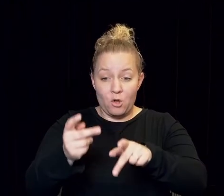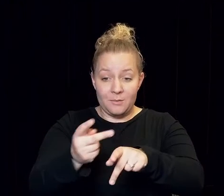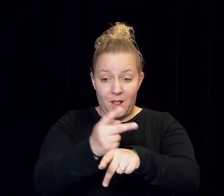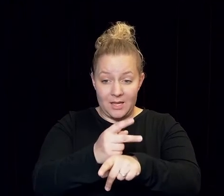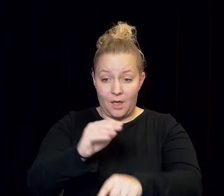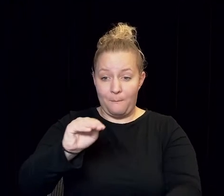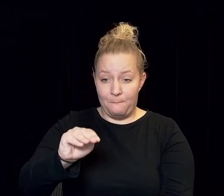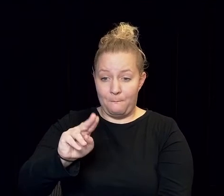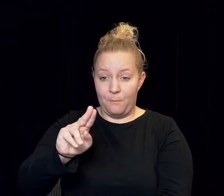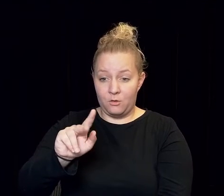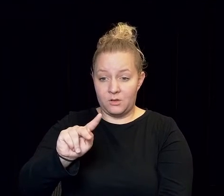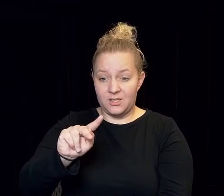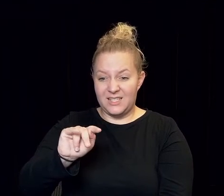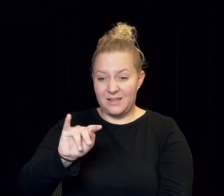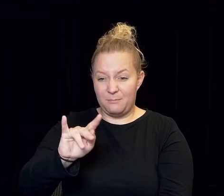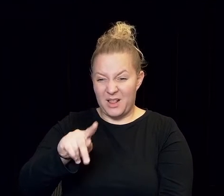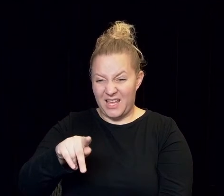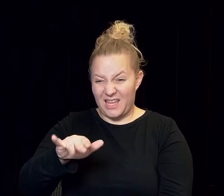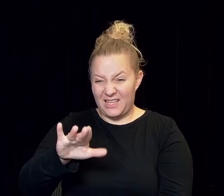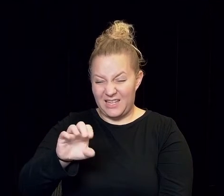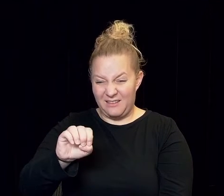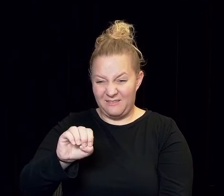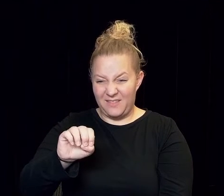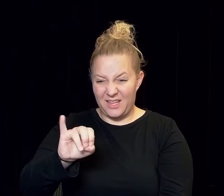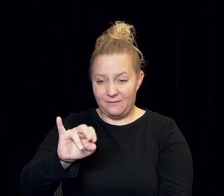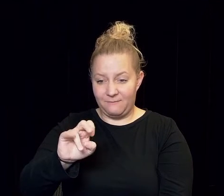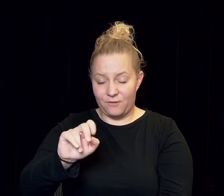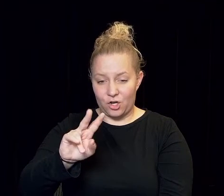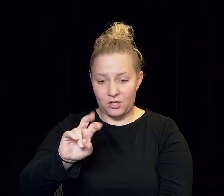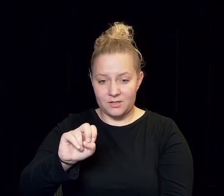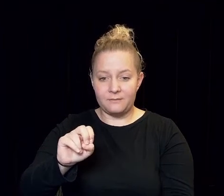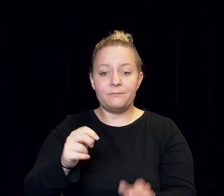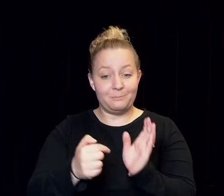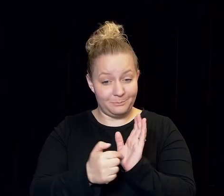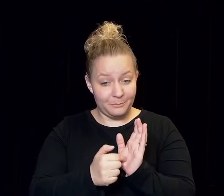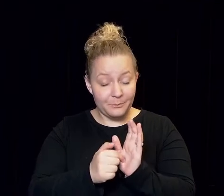example, if I have 4/9 and I divide by 3/5, I keep that first fraction.